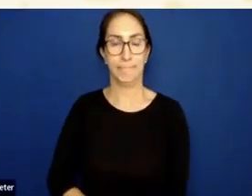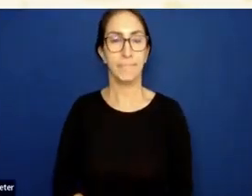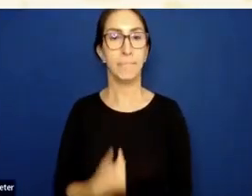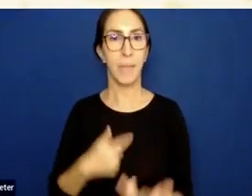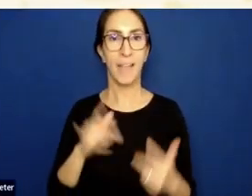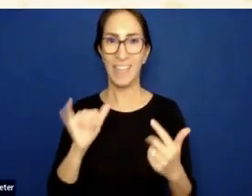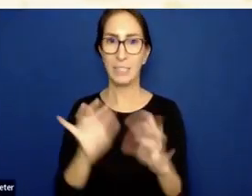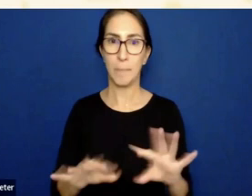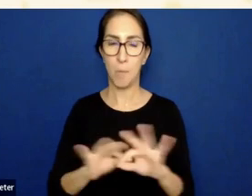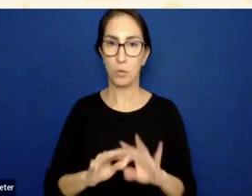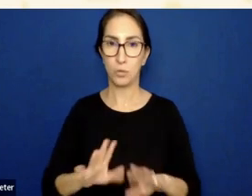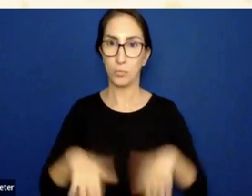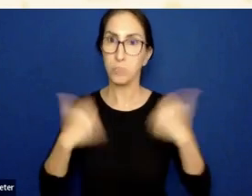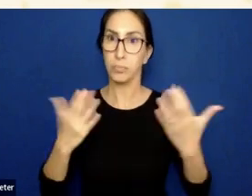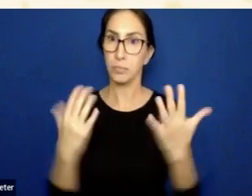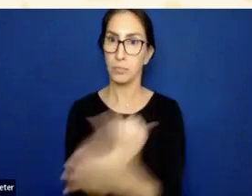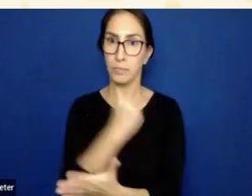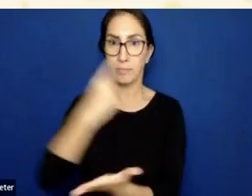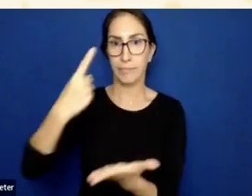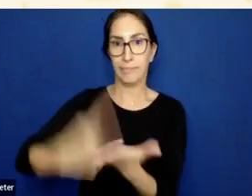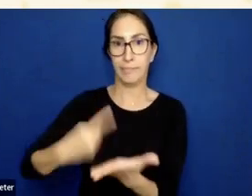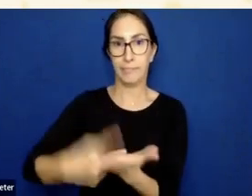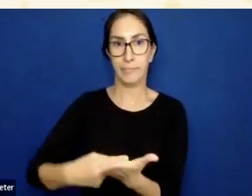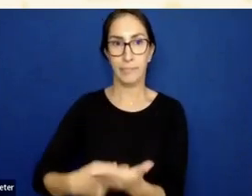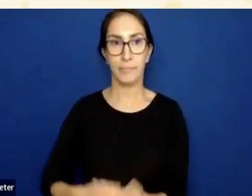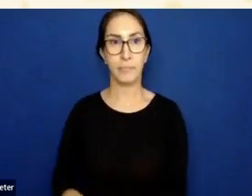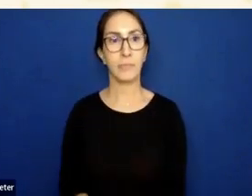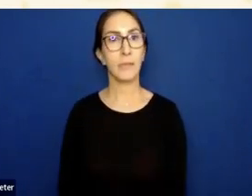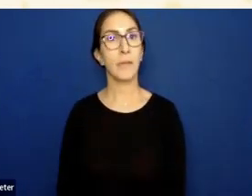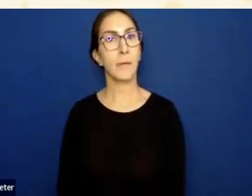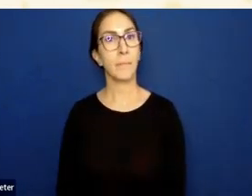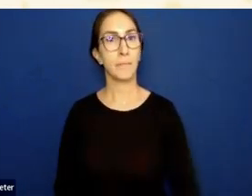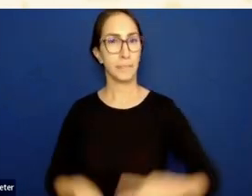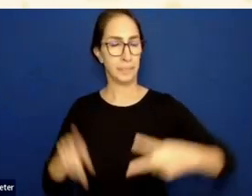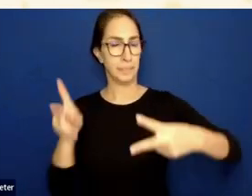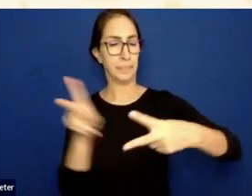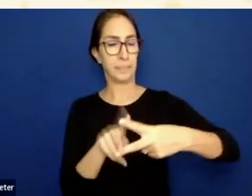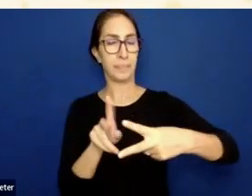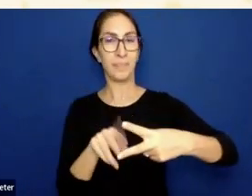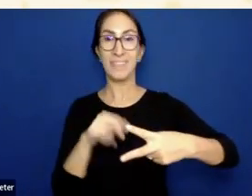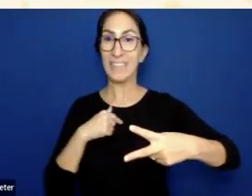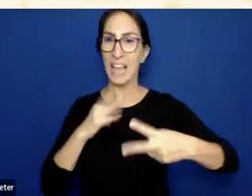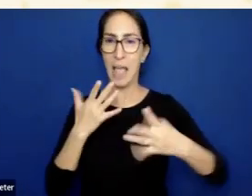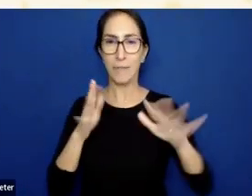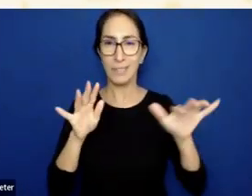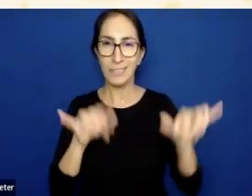There are two important points. First point is that there are common internet disabilities.